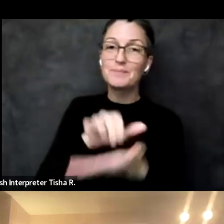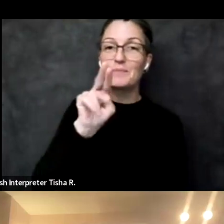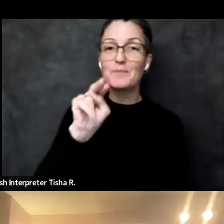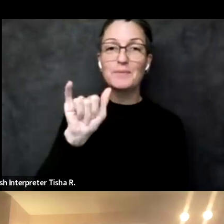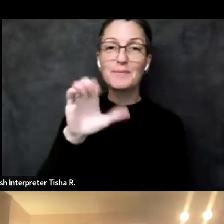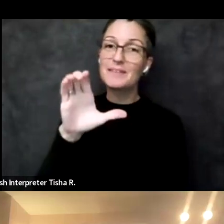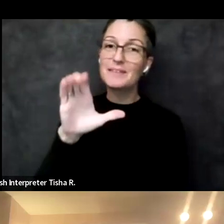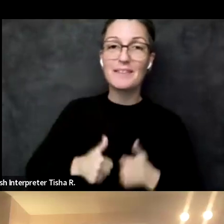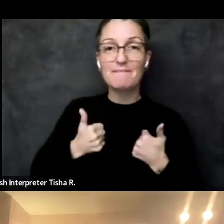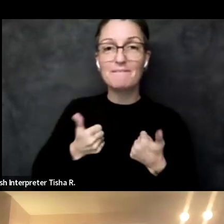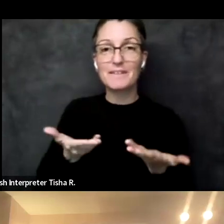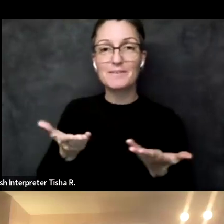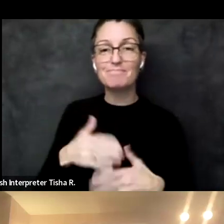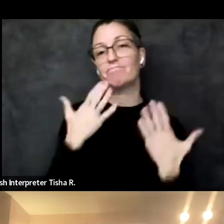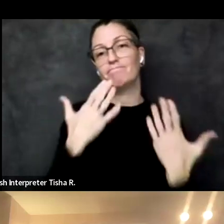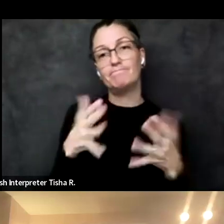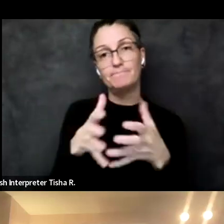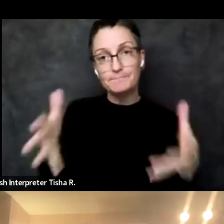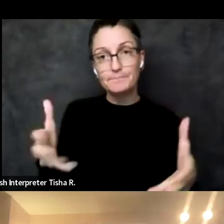so thank you very much for having me.